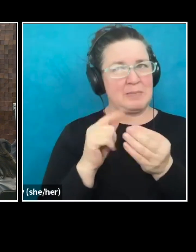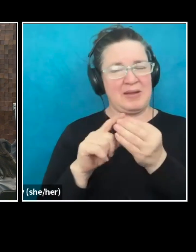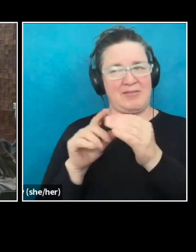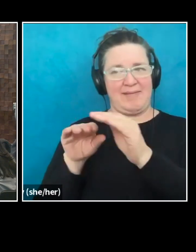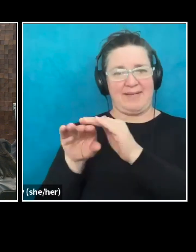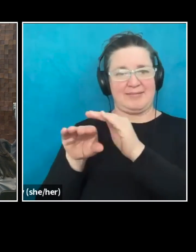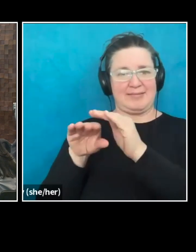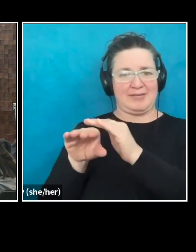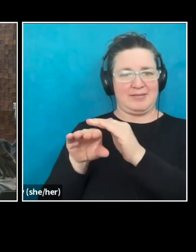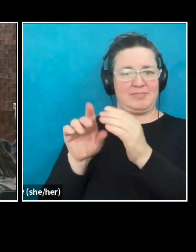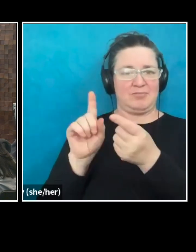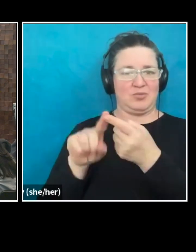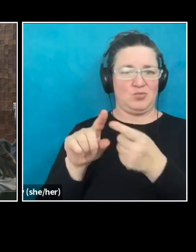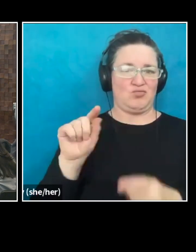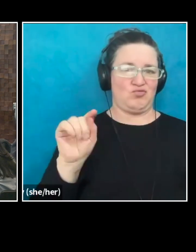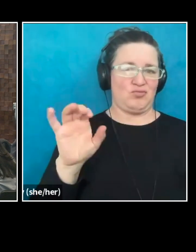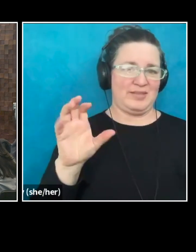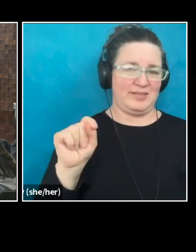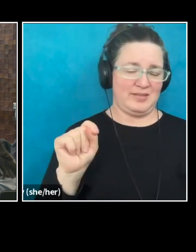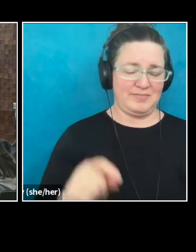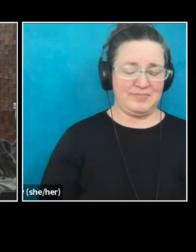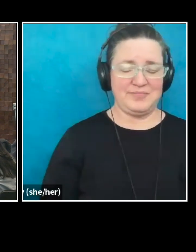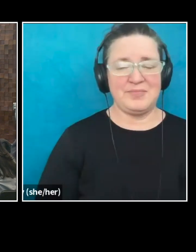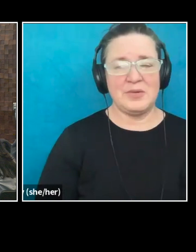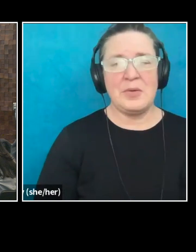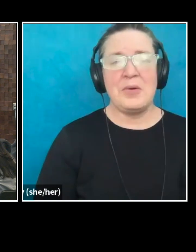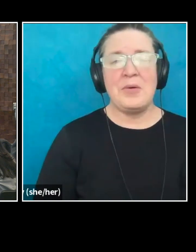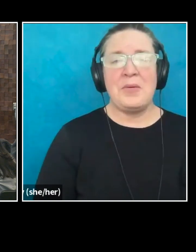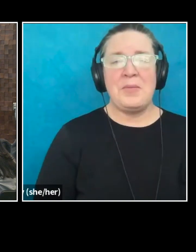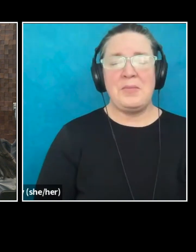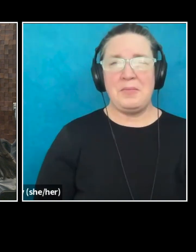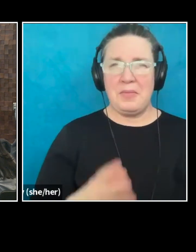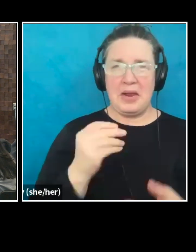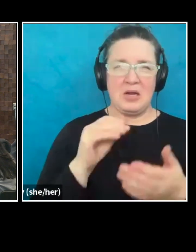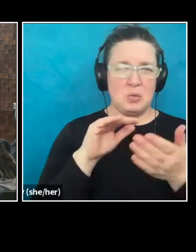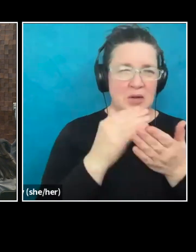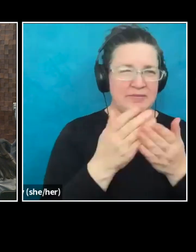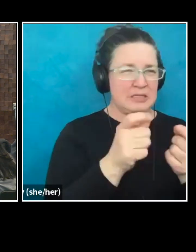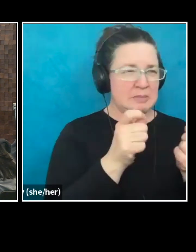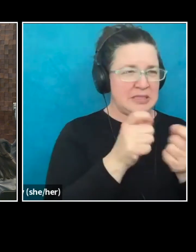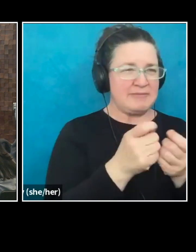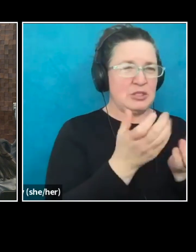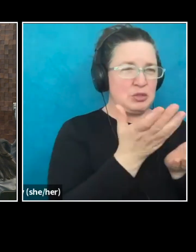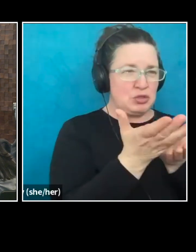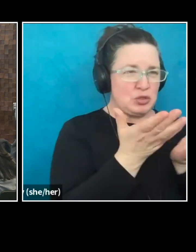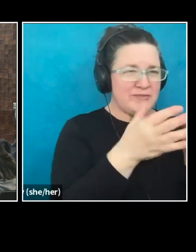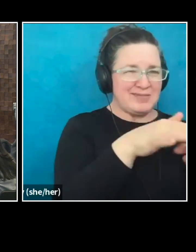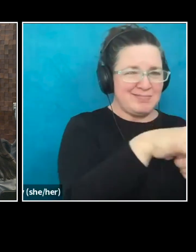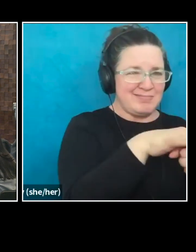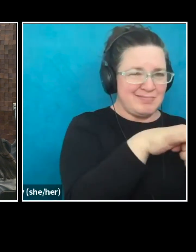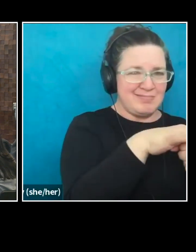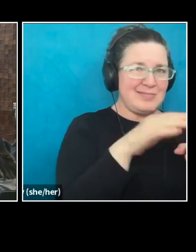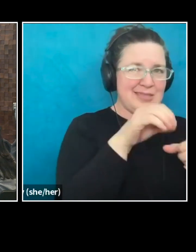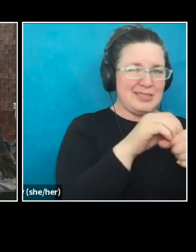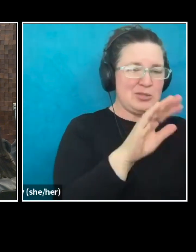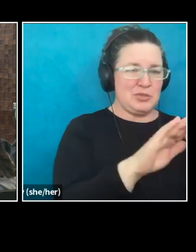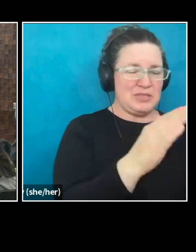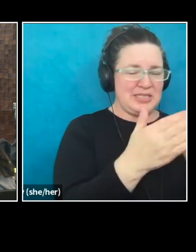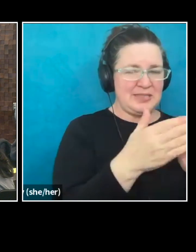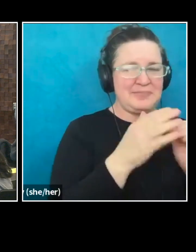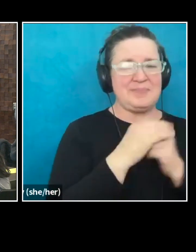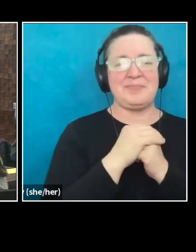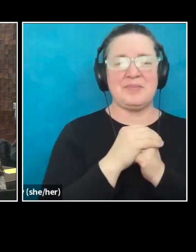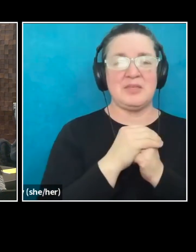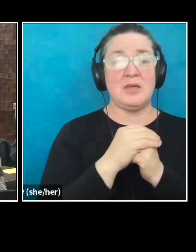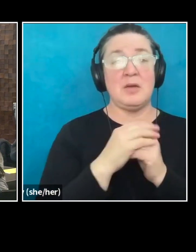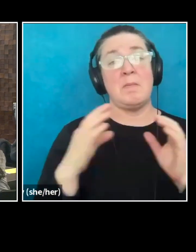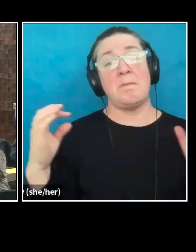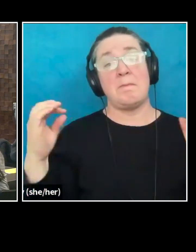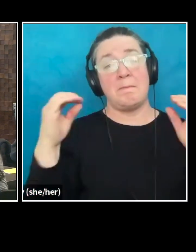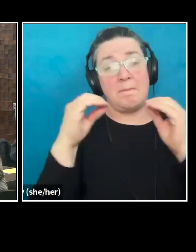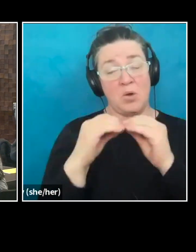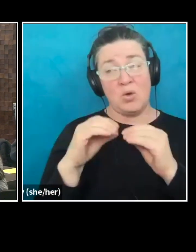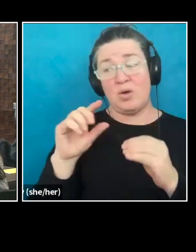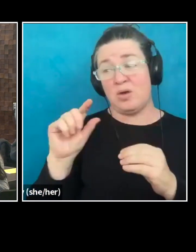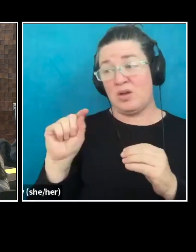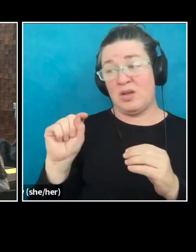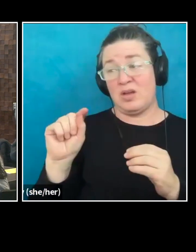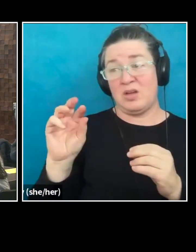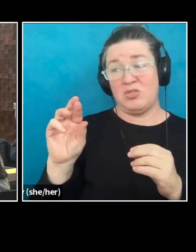um destinations within communities. Um is that the it more transit is an answer. It's not the